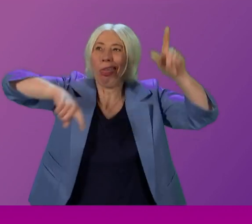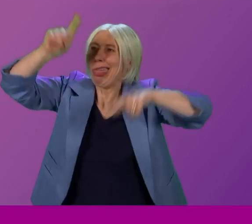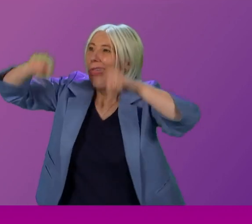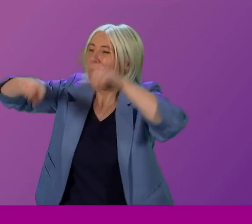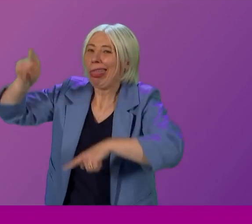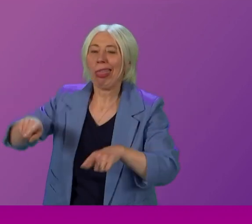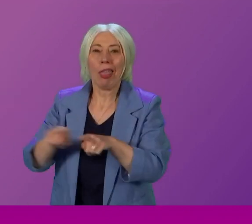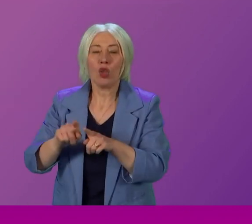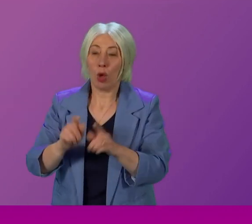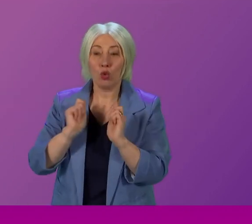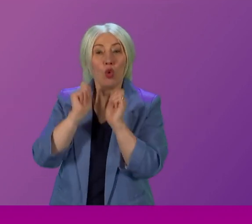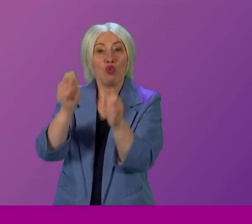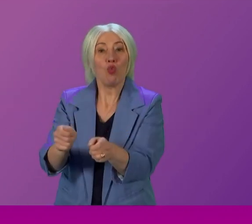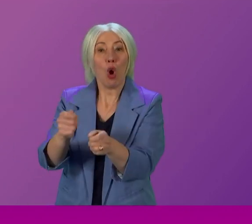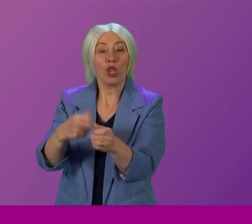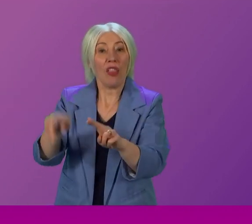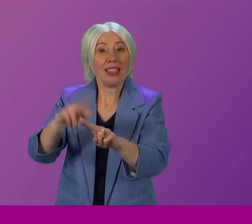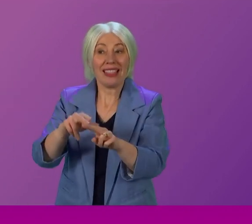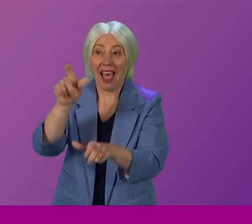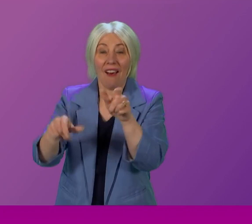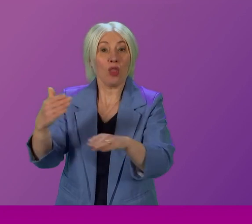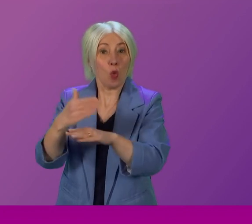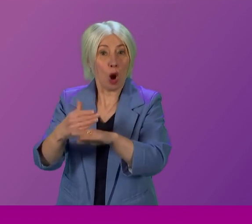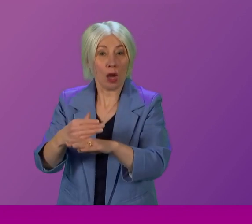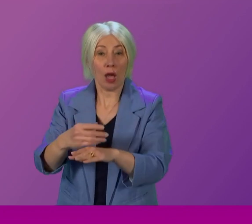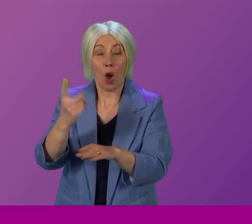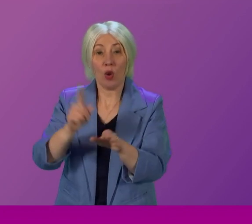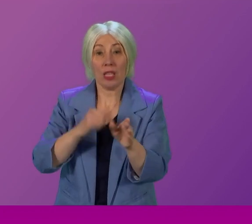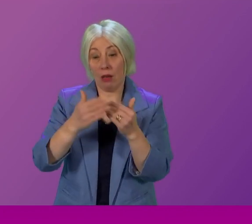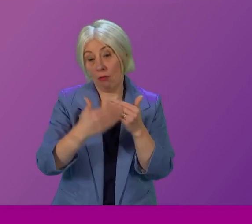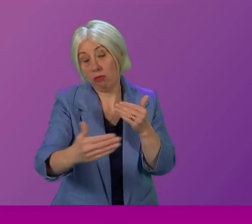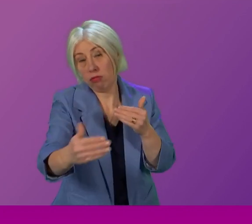rewarding those who work in the sector. In the year ahead, we are taking action to boost social